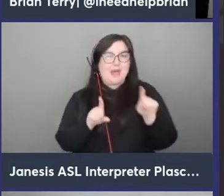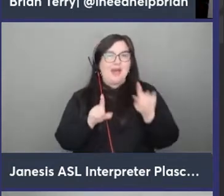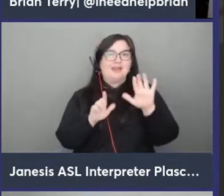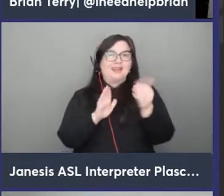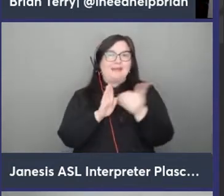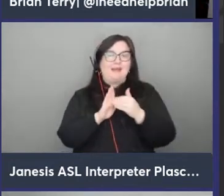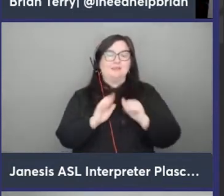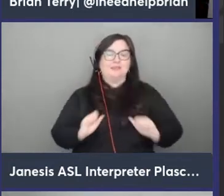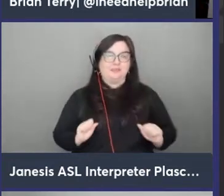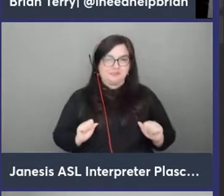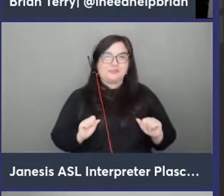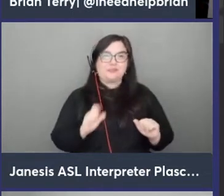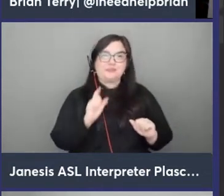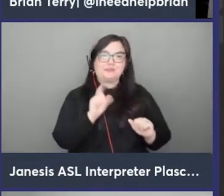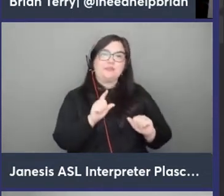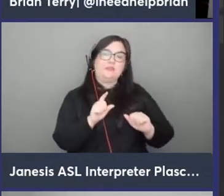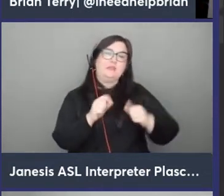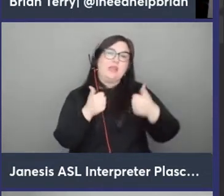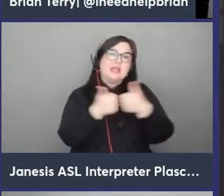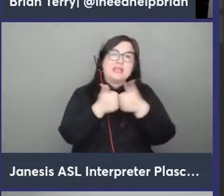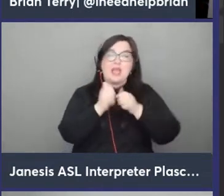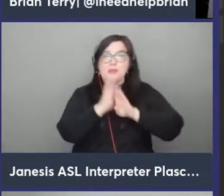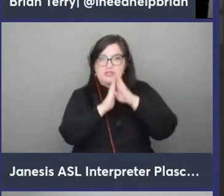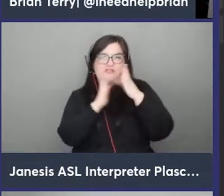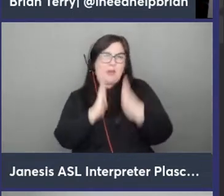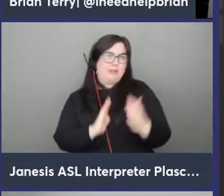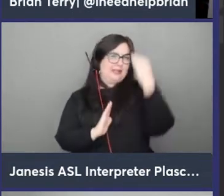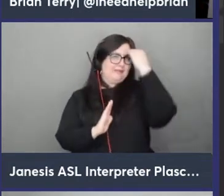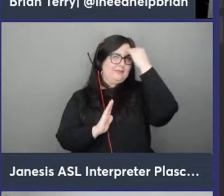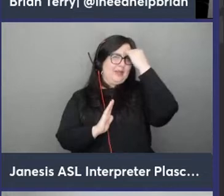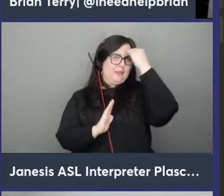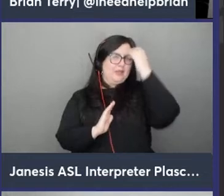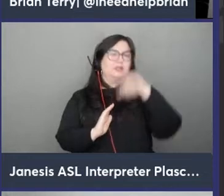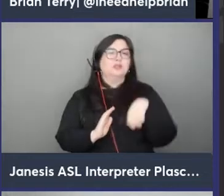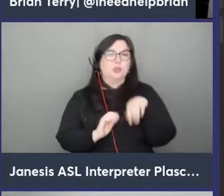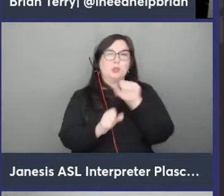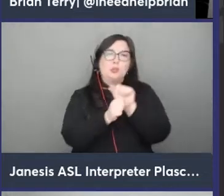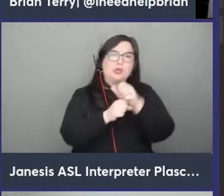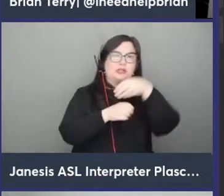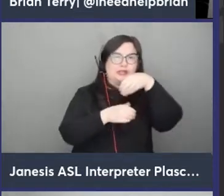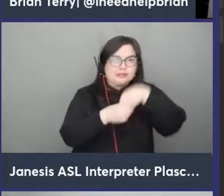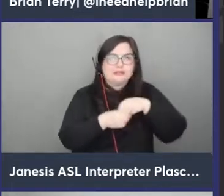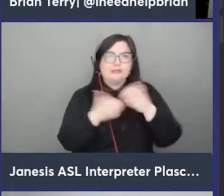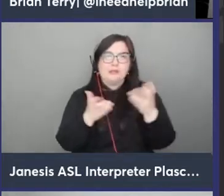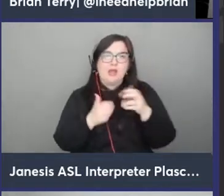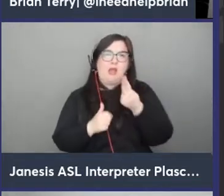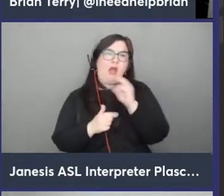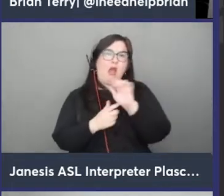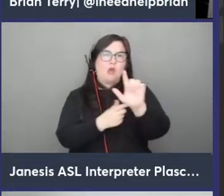Game developers are probably familiar with this one when you are working with Unreal Engine. You have the Unreal Engine and you have,